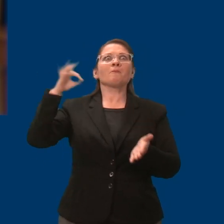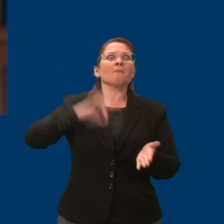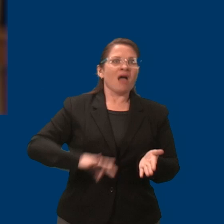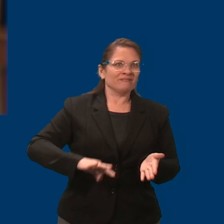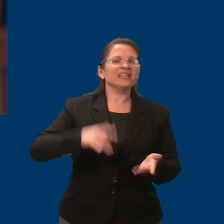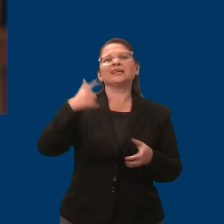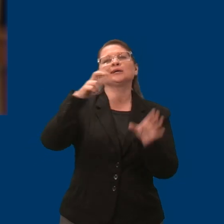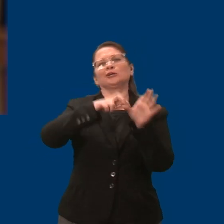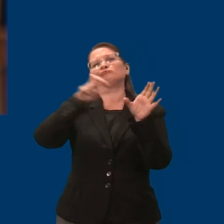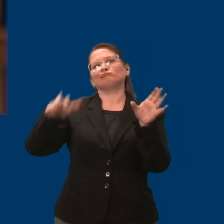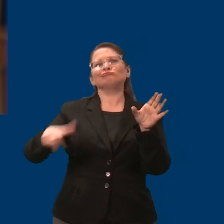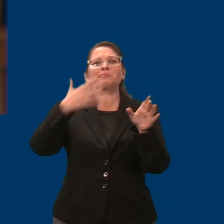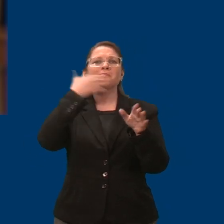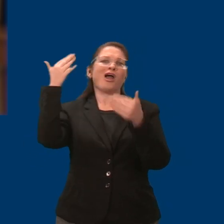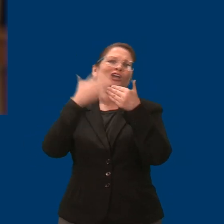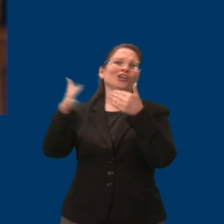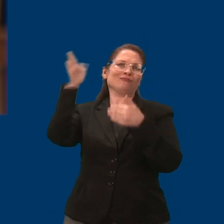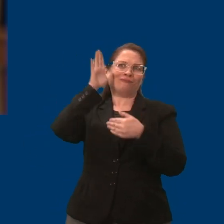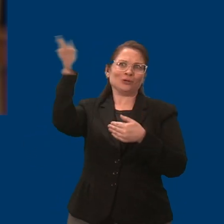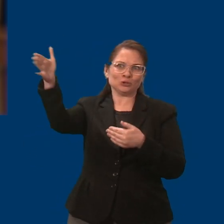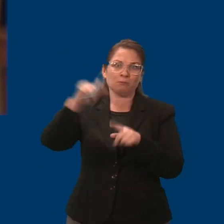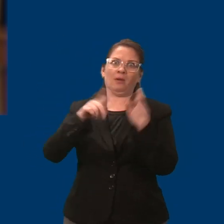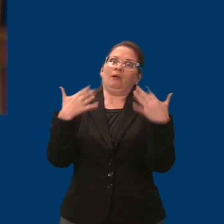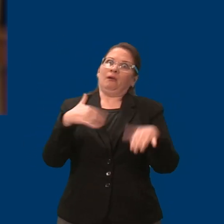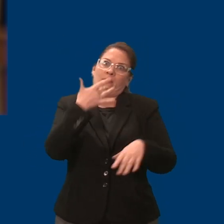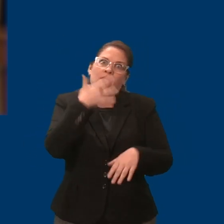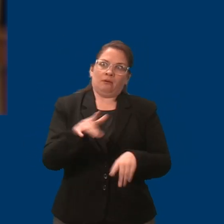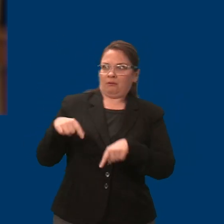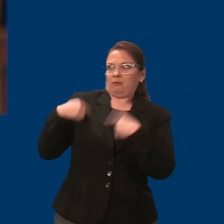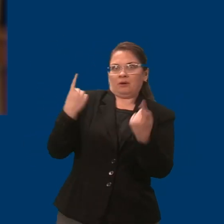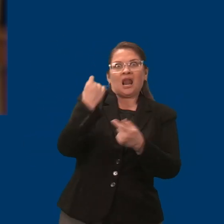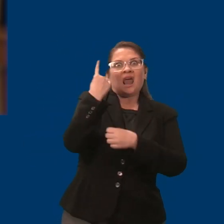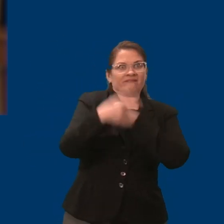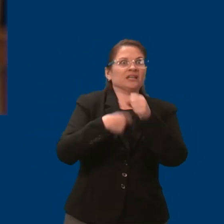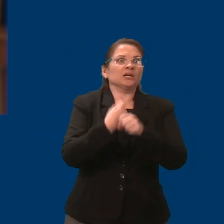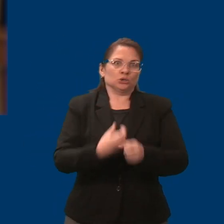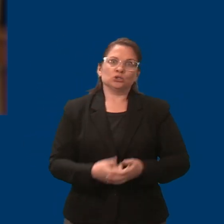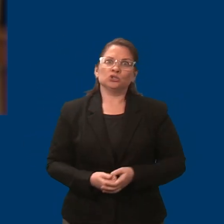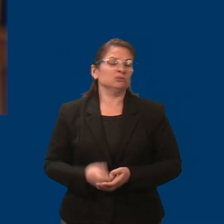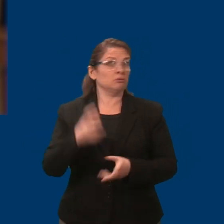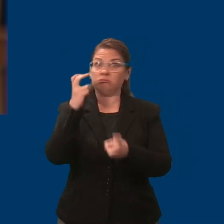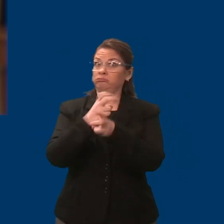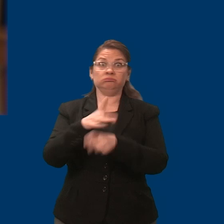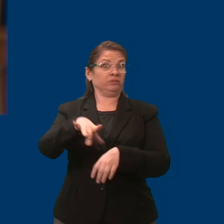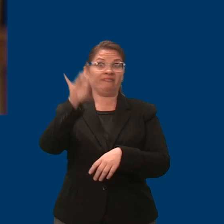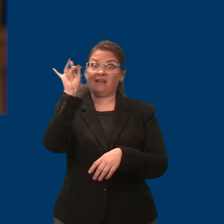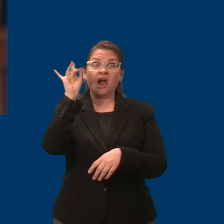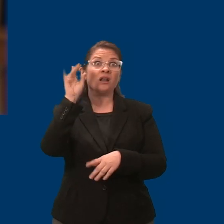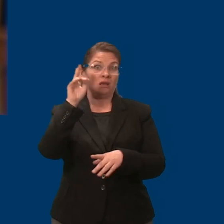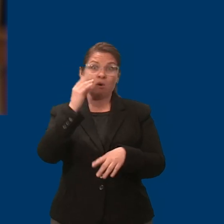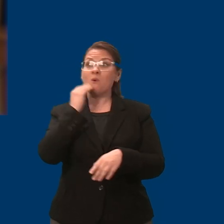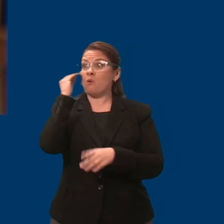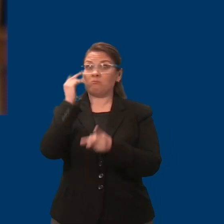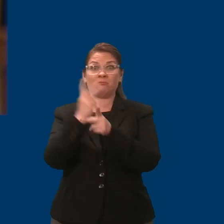Due to this and the overall difficulty of finding home care workers, I began to rely more and more on my parents